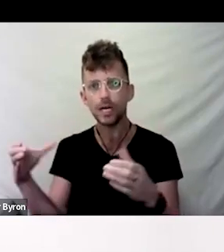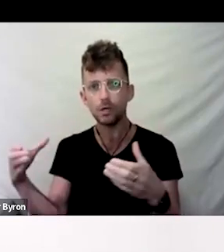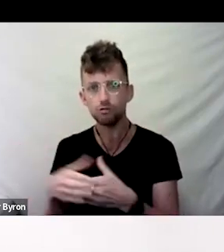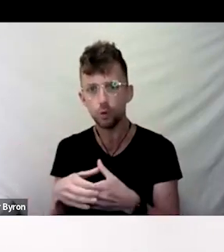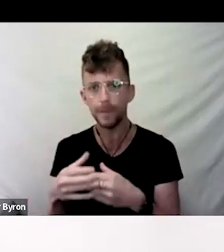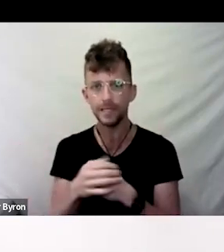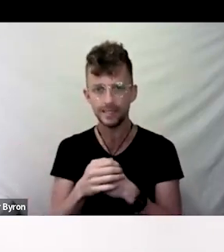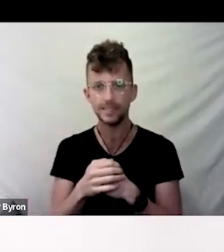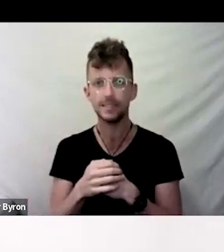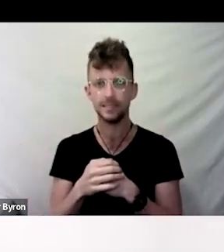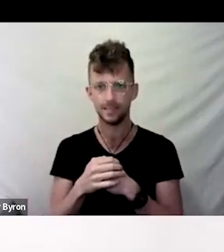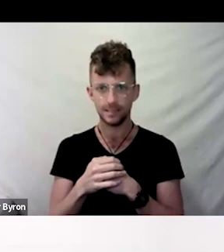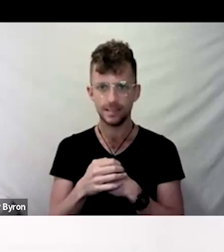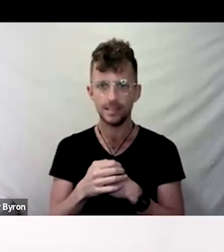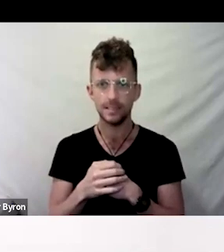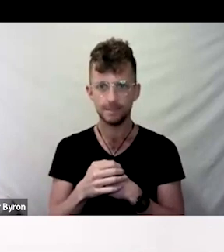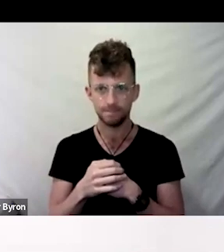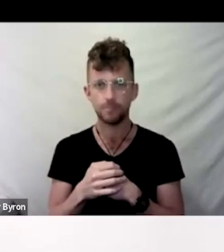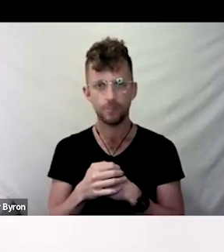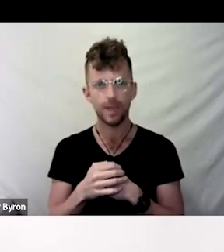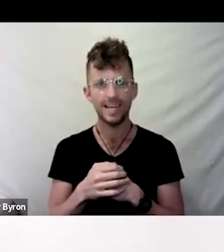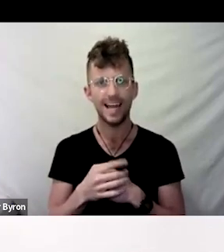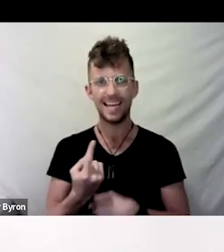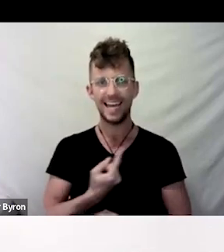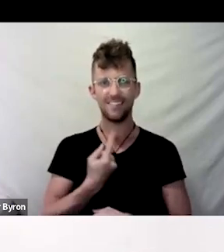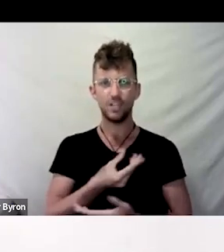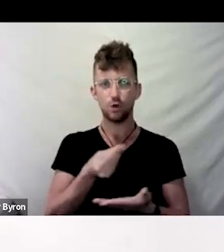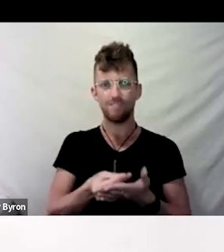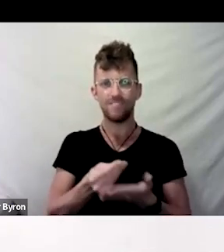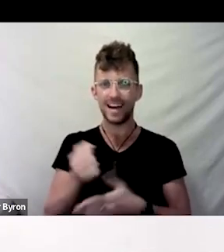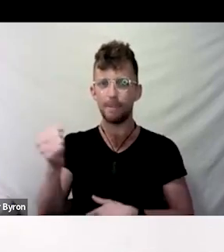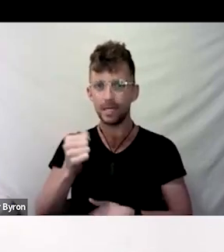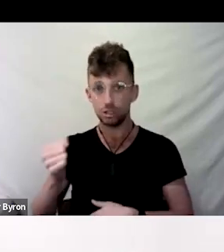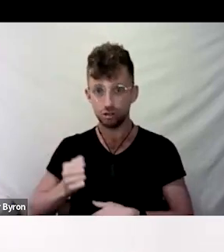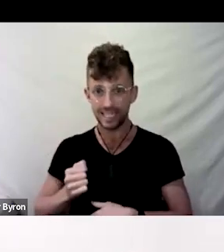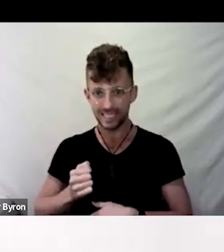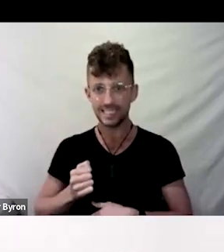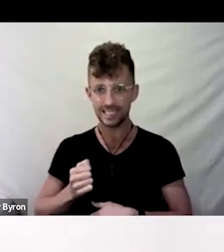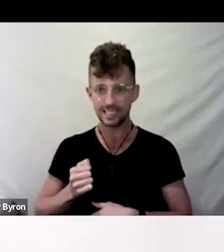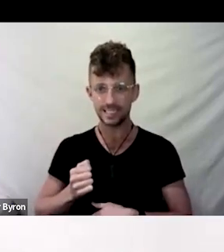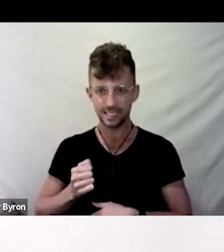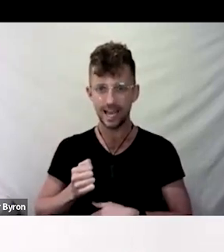I funds, administrators and other parents, parent groups